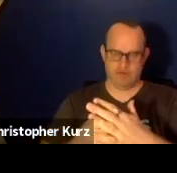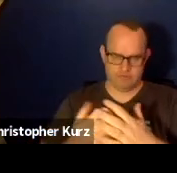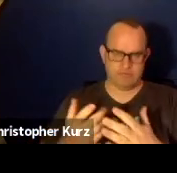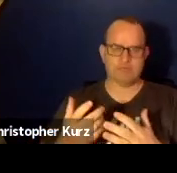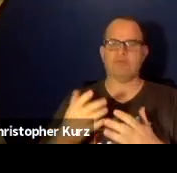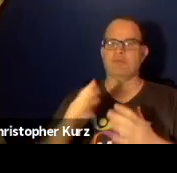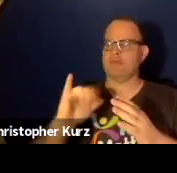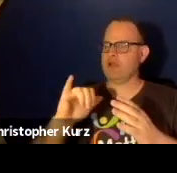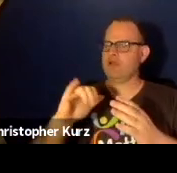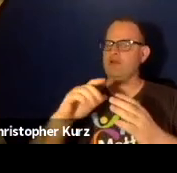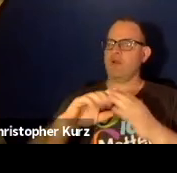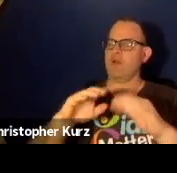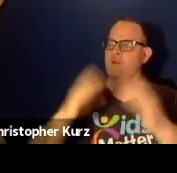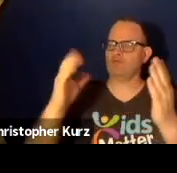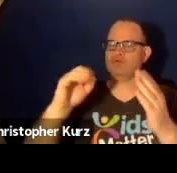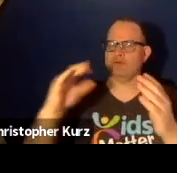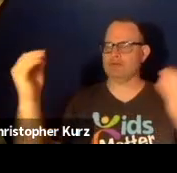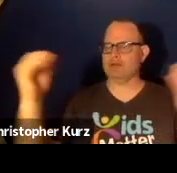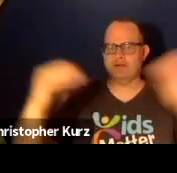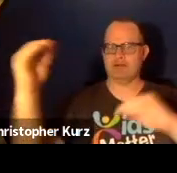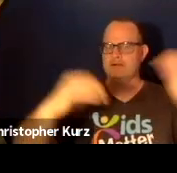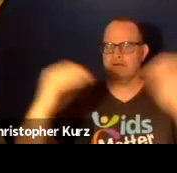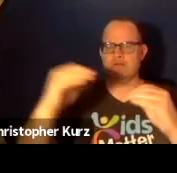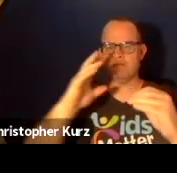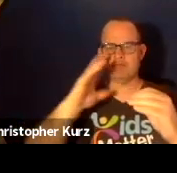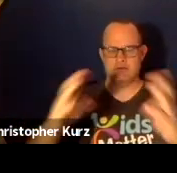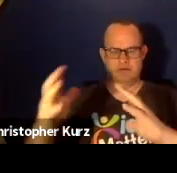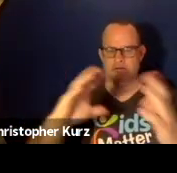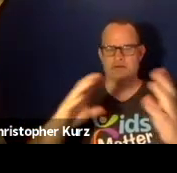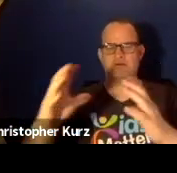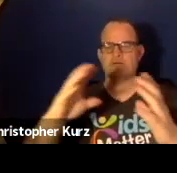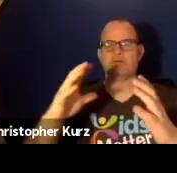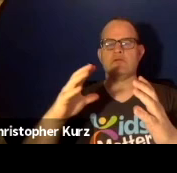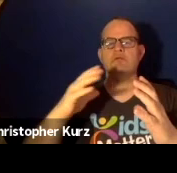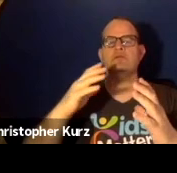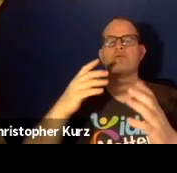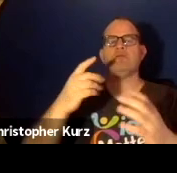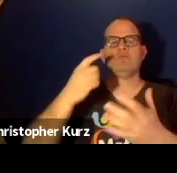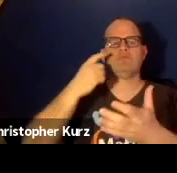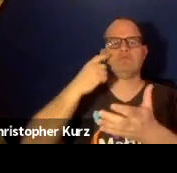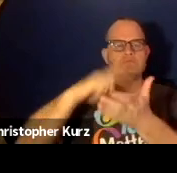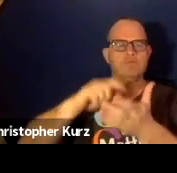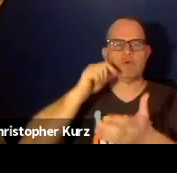open source platforms when they start can have these concerns about where the